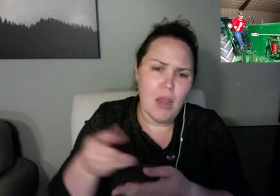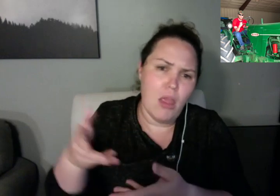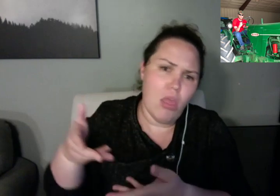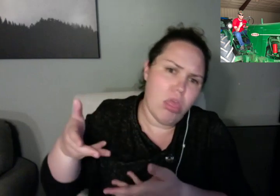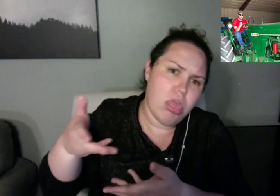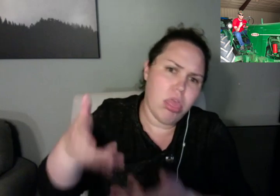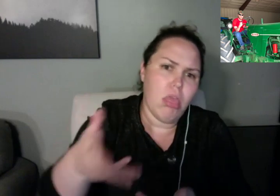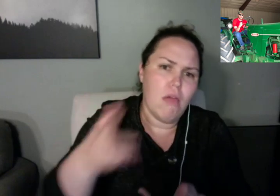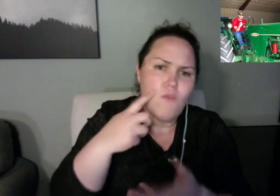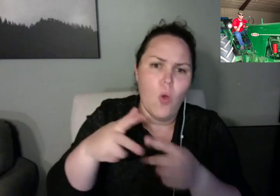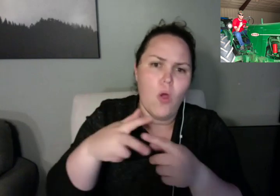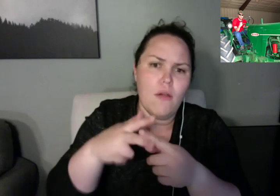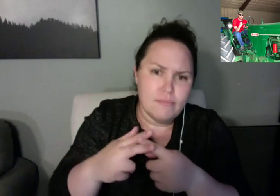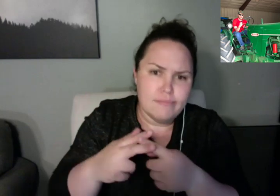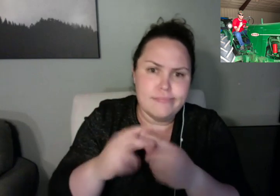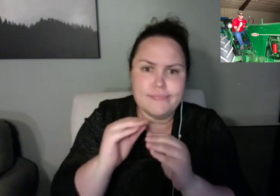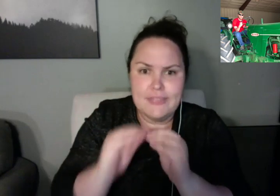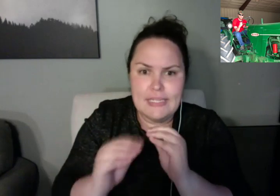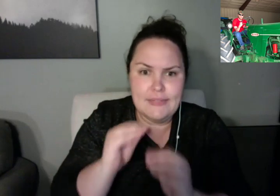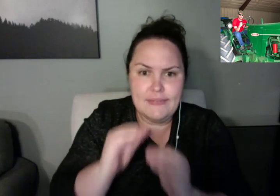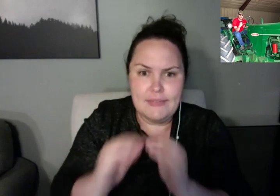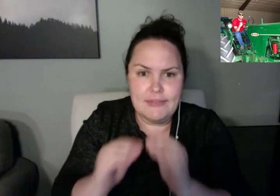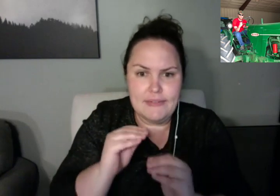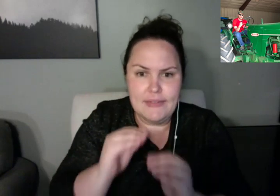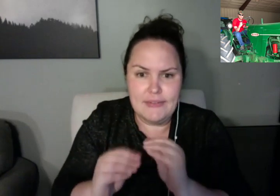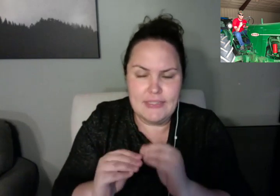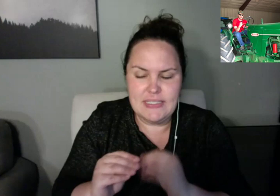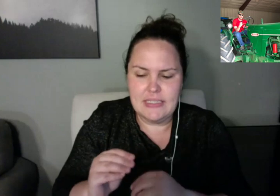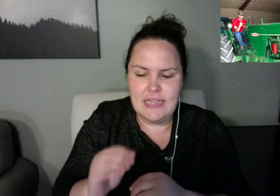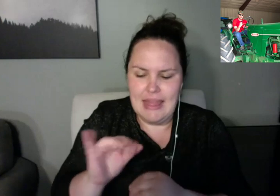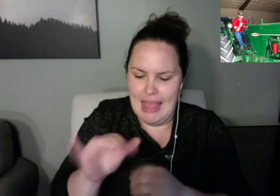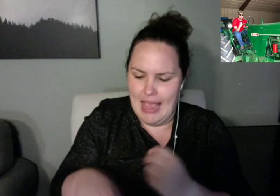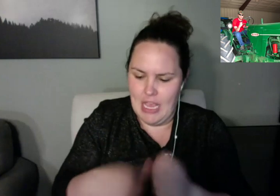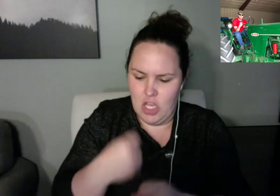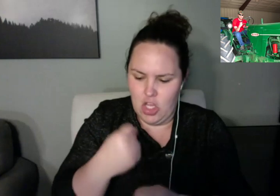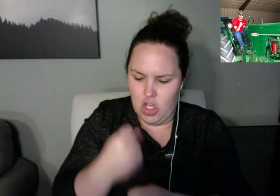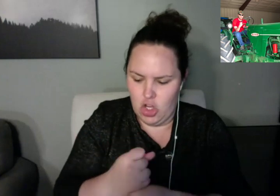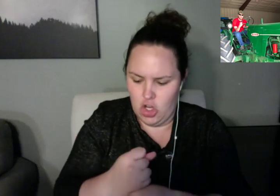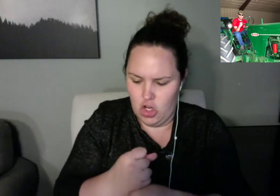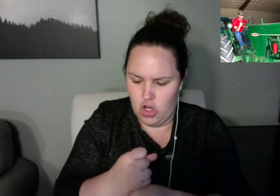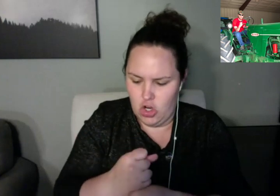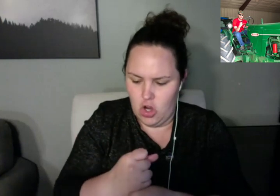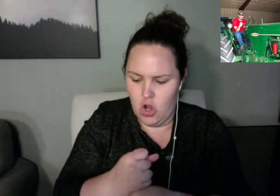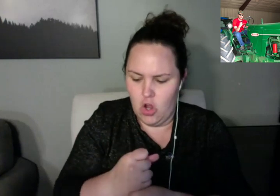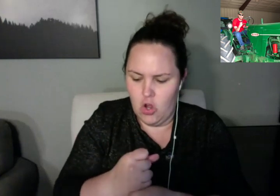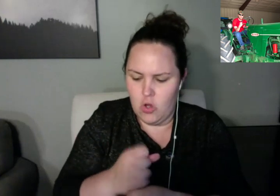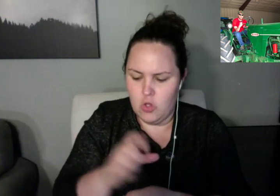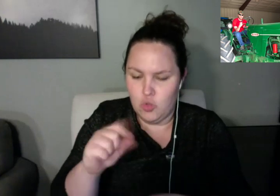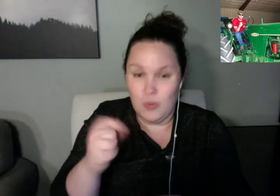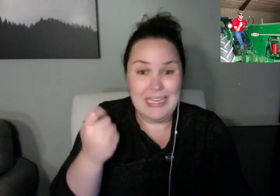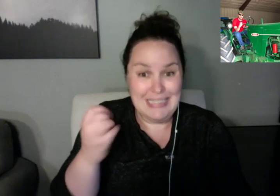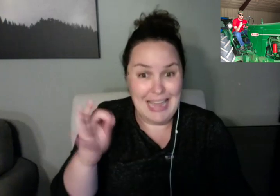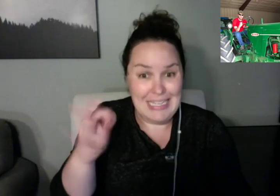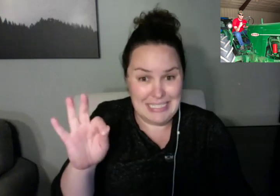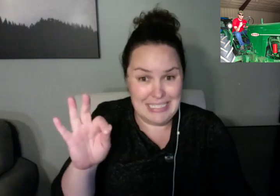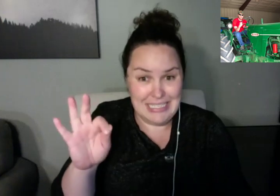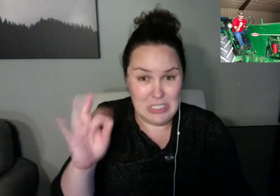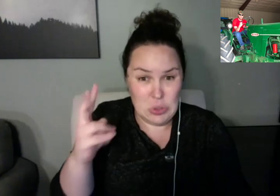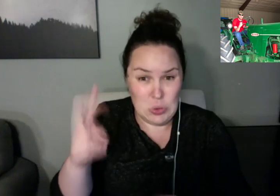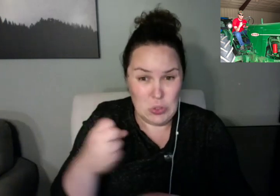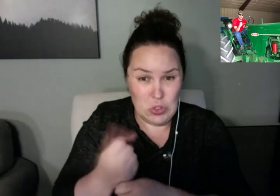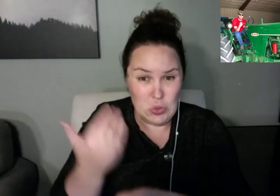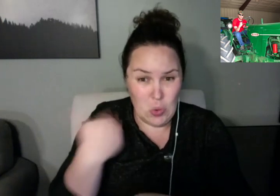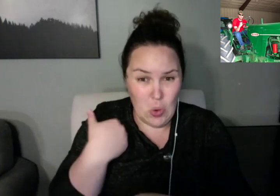And this year I just or in 2018 or '19, rather, when I took it on the last ride that